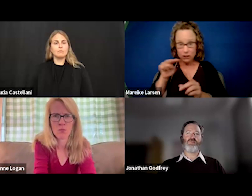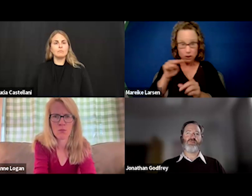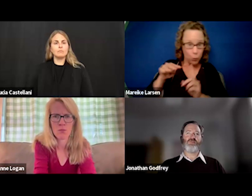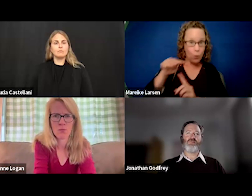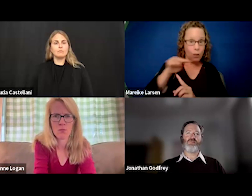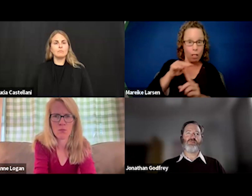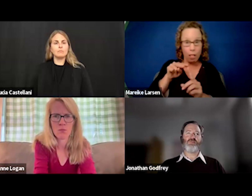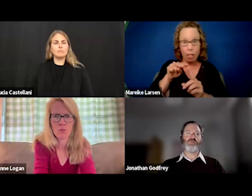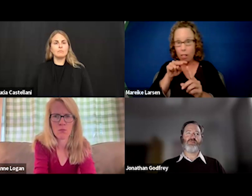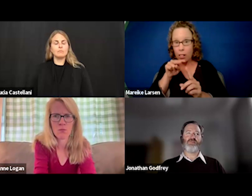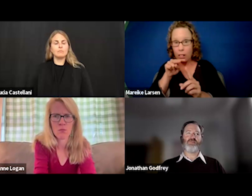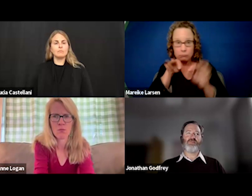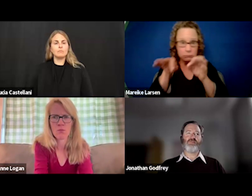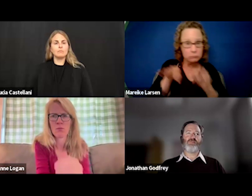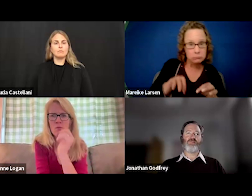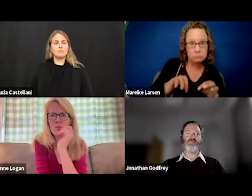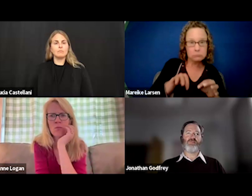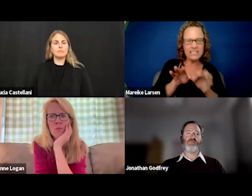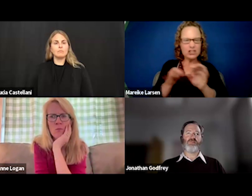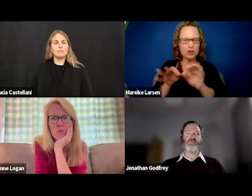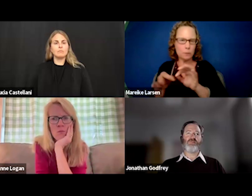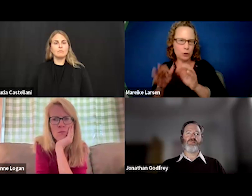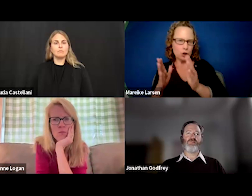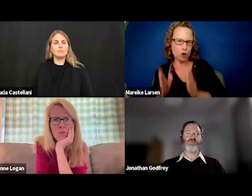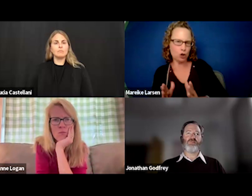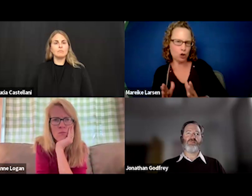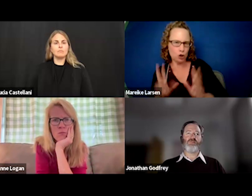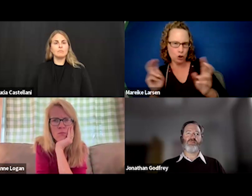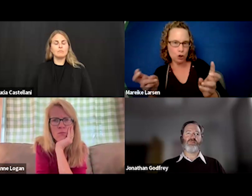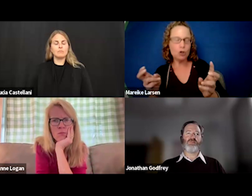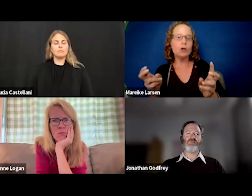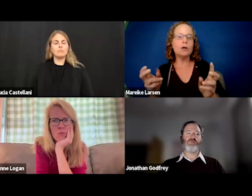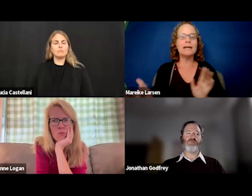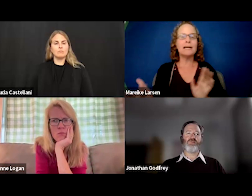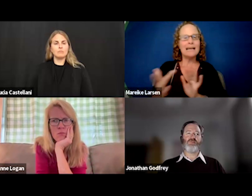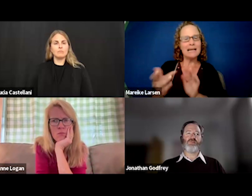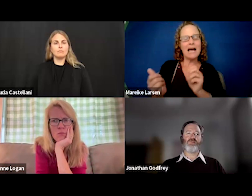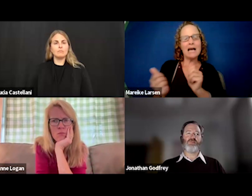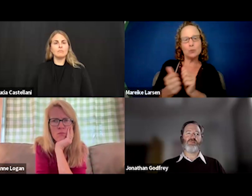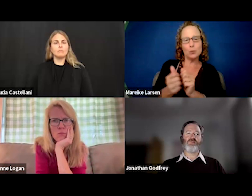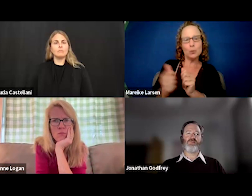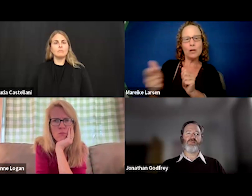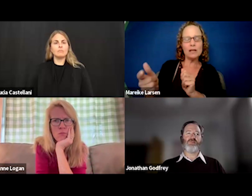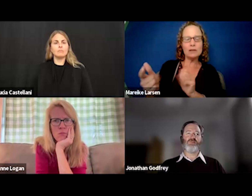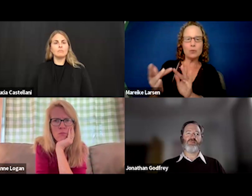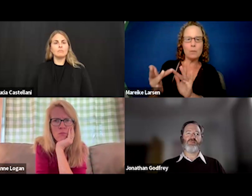you can get connected to a remote person on a video call. They can also see your GPS and such.